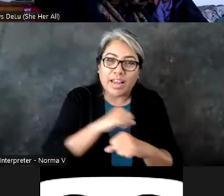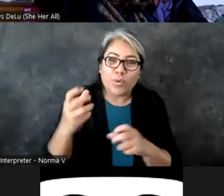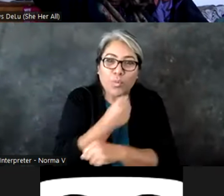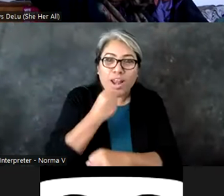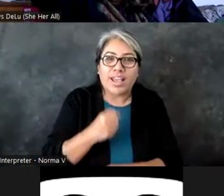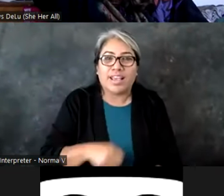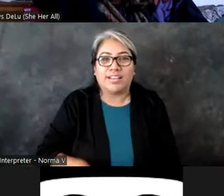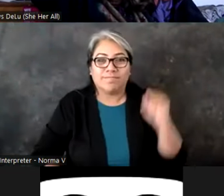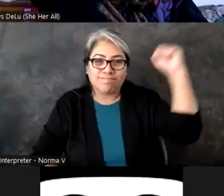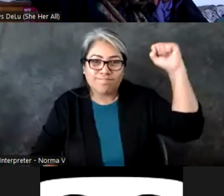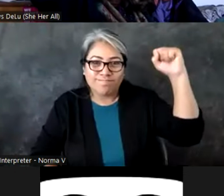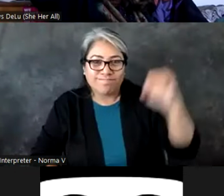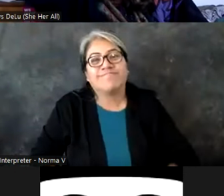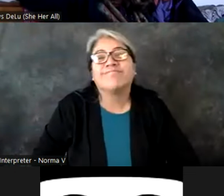Because we're fighting and we' re winning. [CHEERING AND